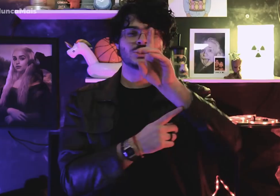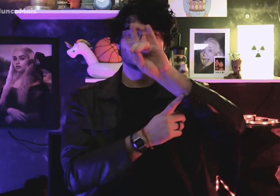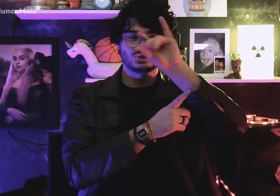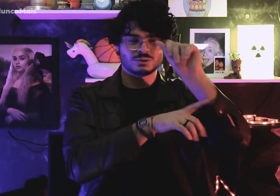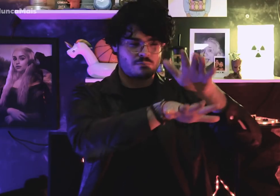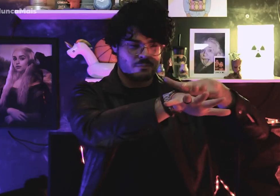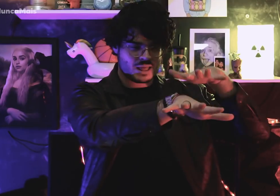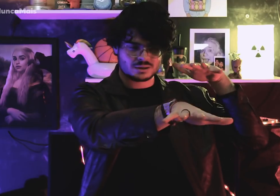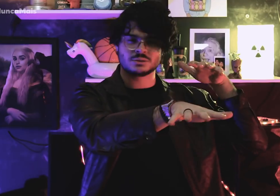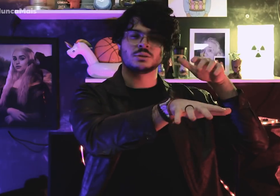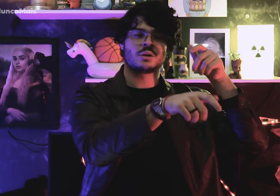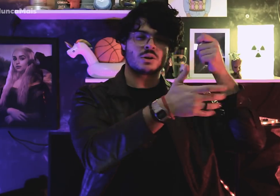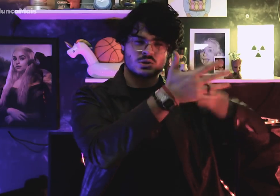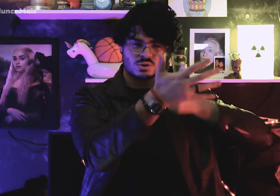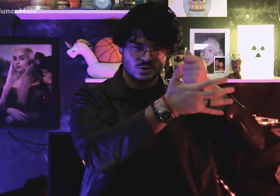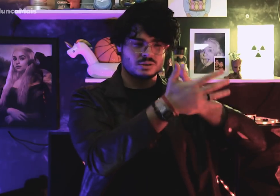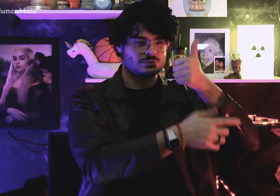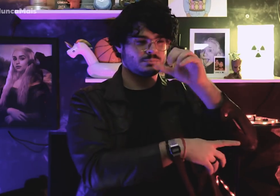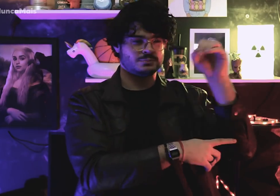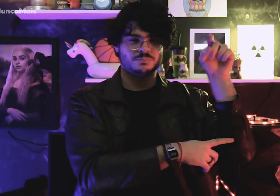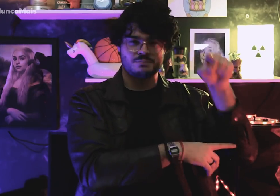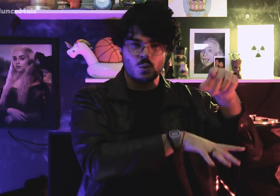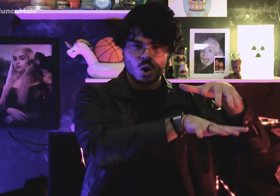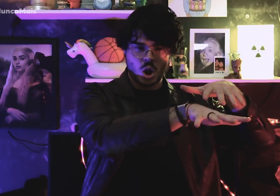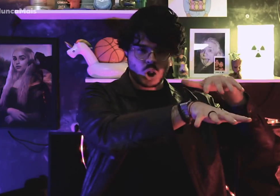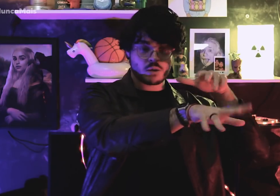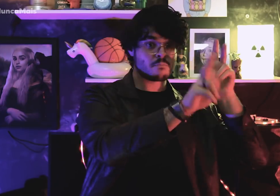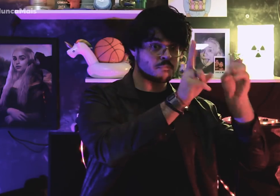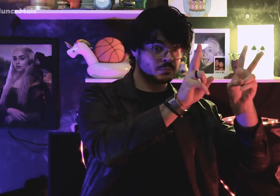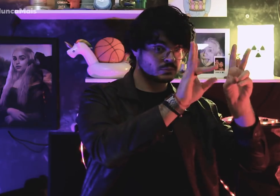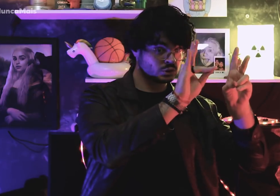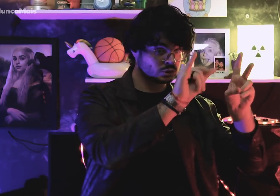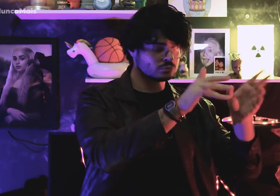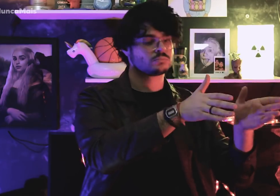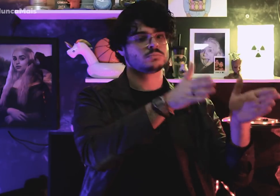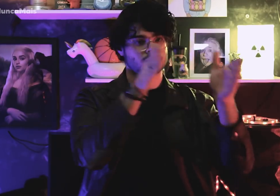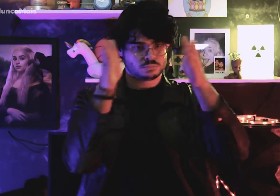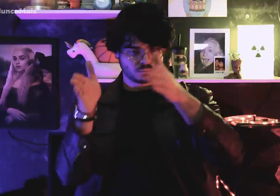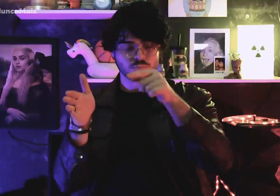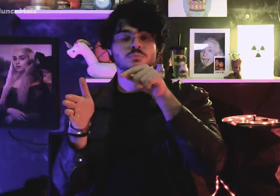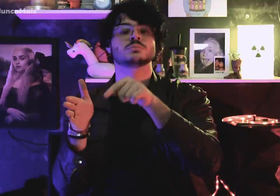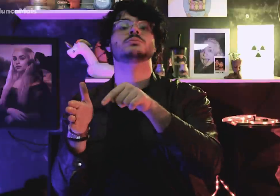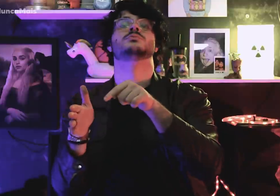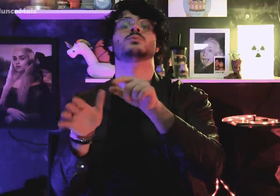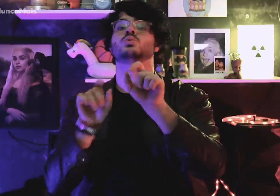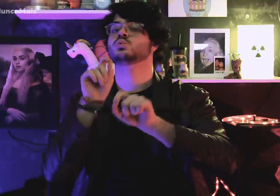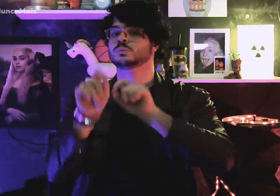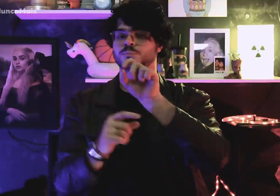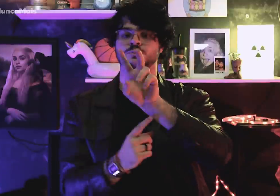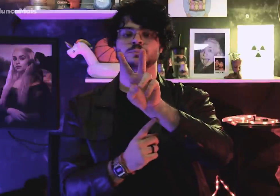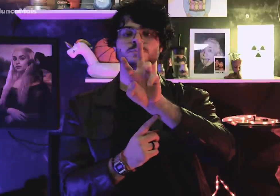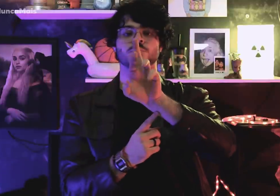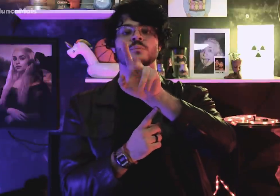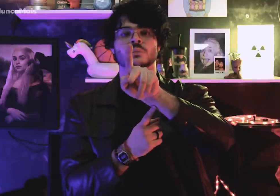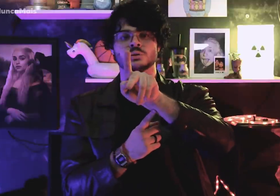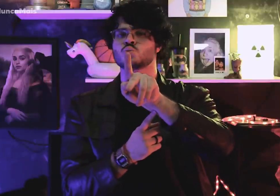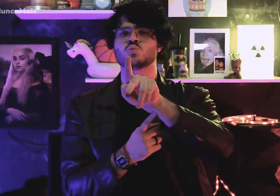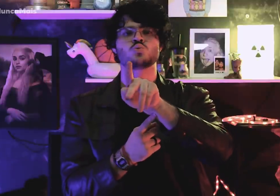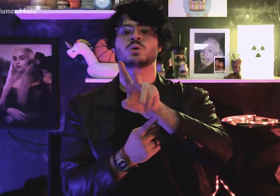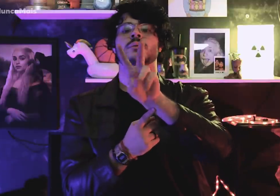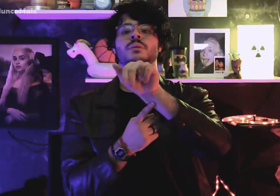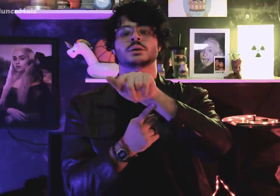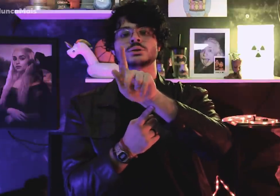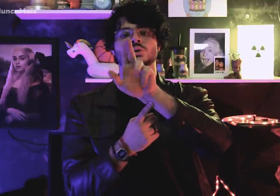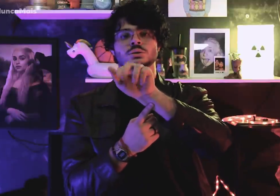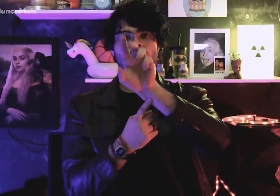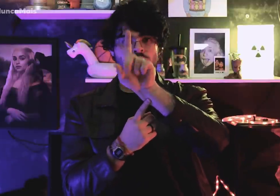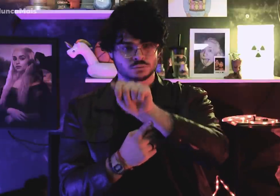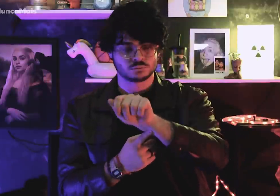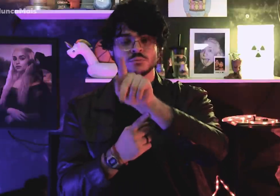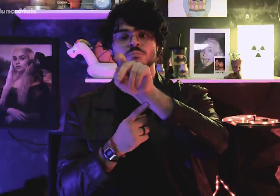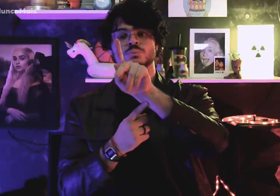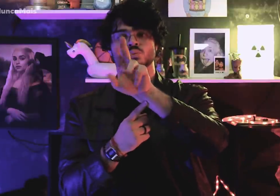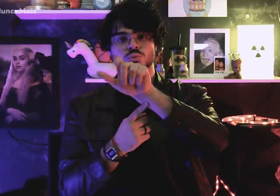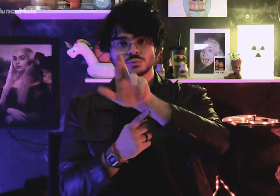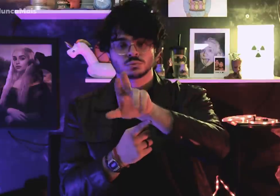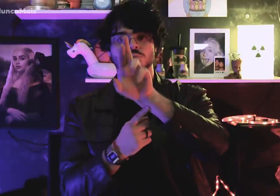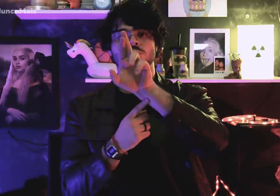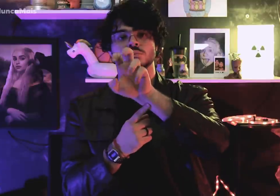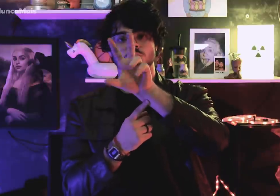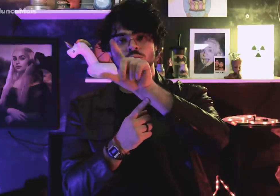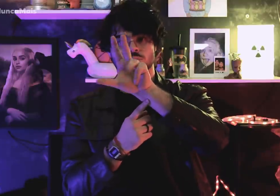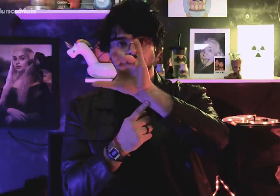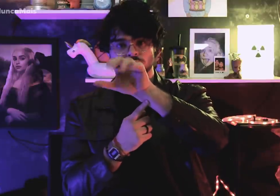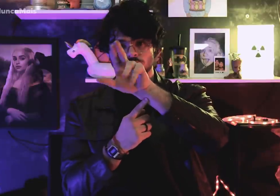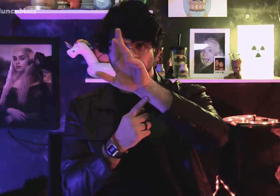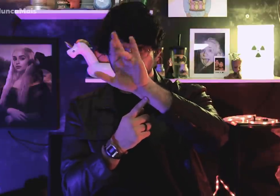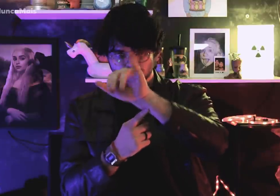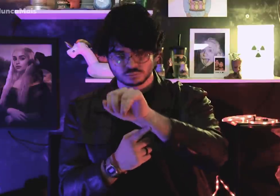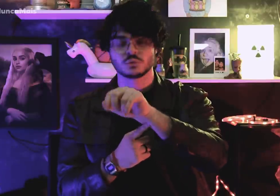On the same day as the Hundred Thousand March, Revolutionary Popular Vanguard (VPR),